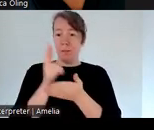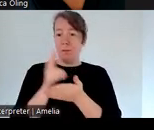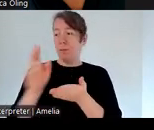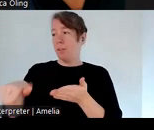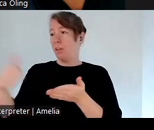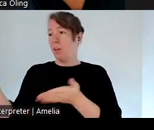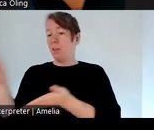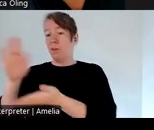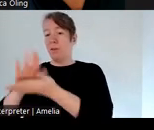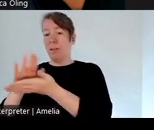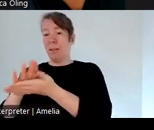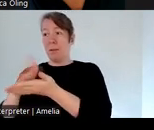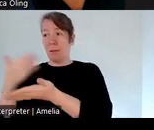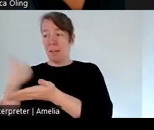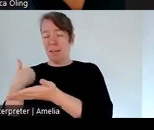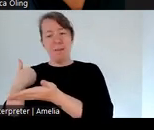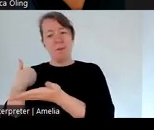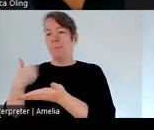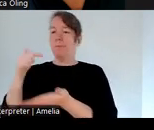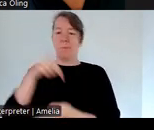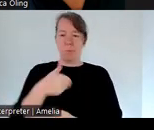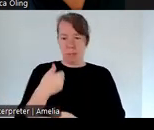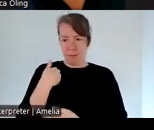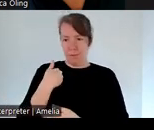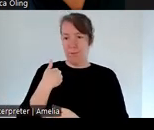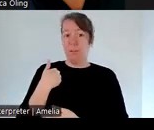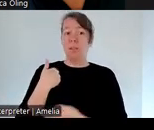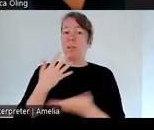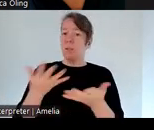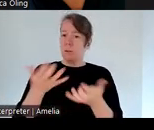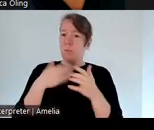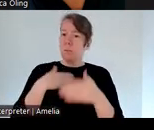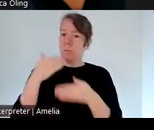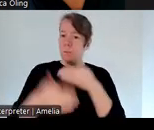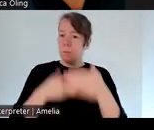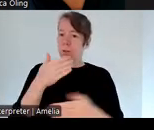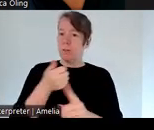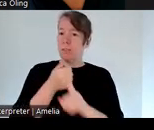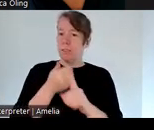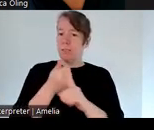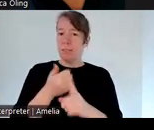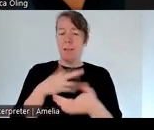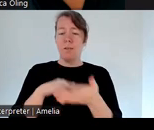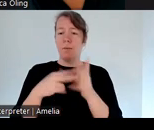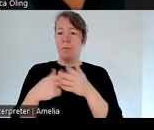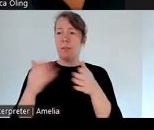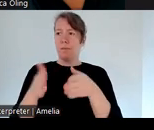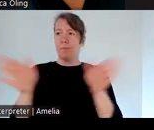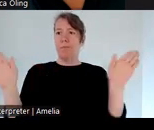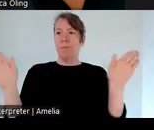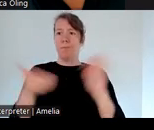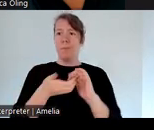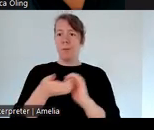And we really wanted a process that would allow the group, the SUNY-wide group,